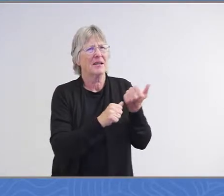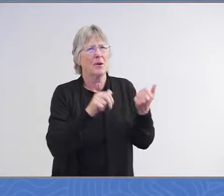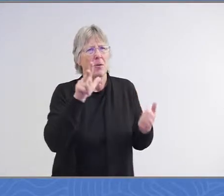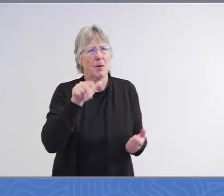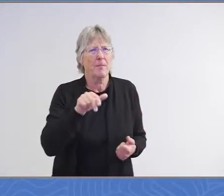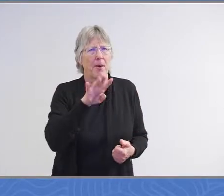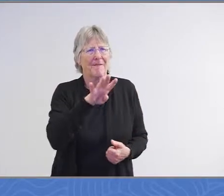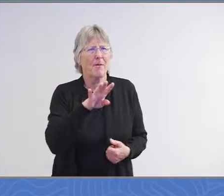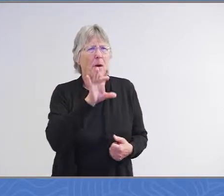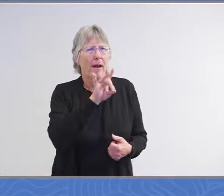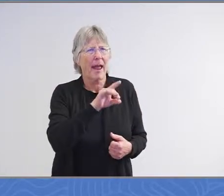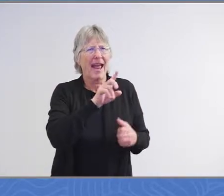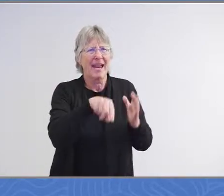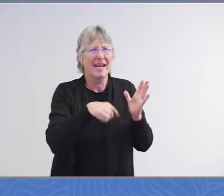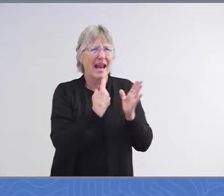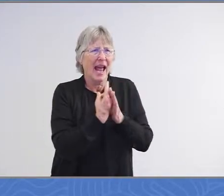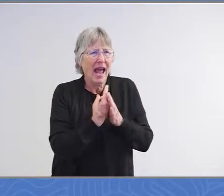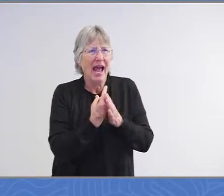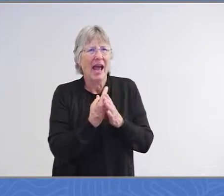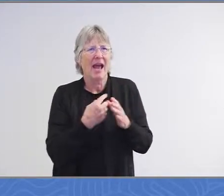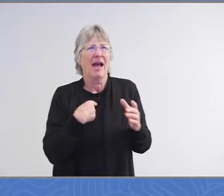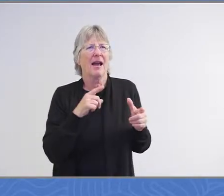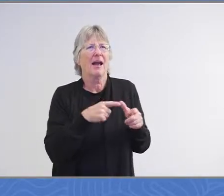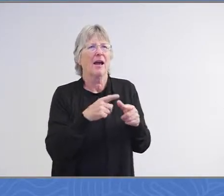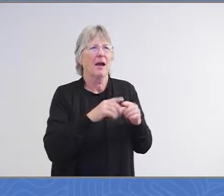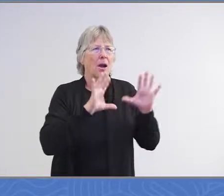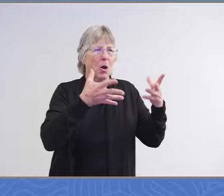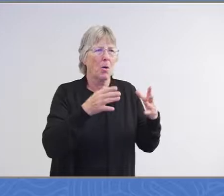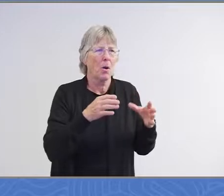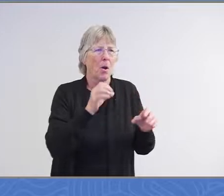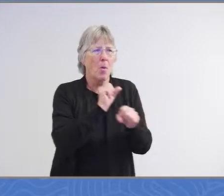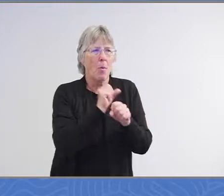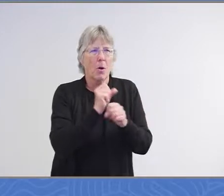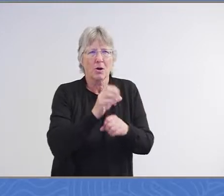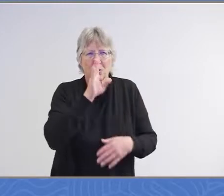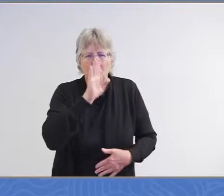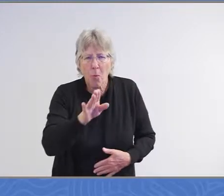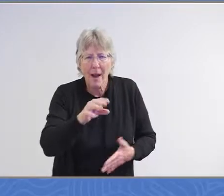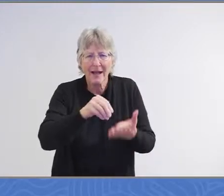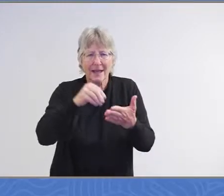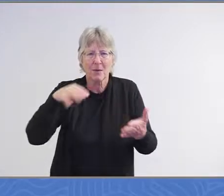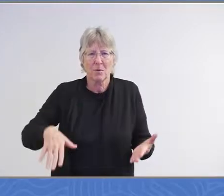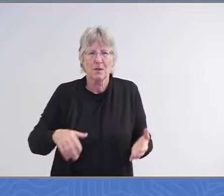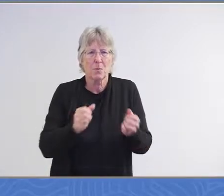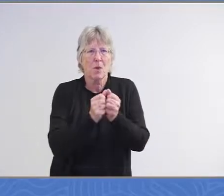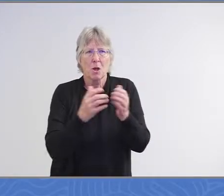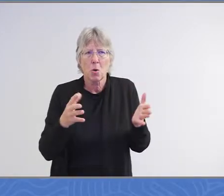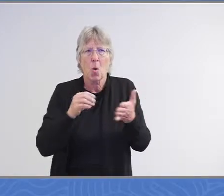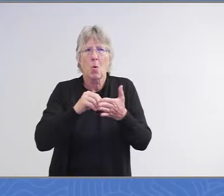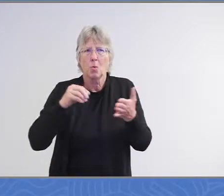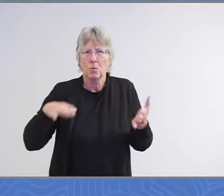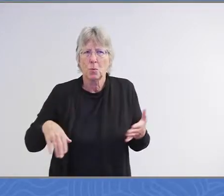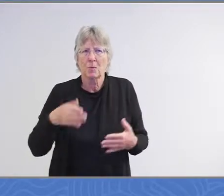and are a classification that works directly with students with no students or nurses on campus, why are the health assistants